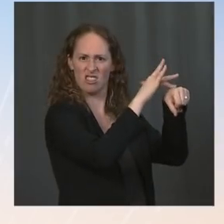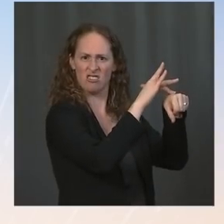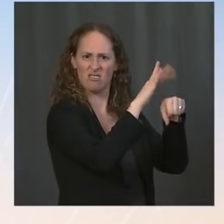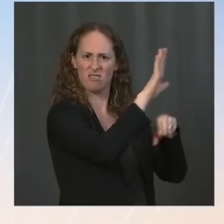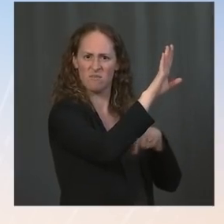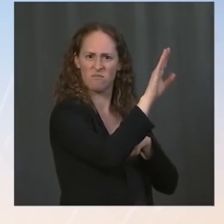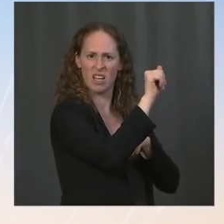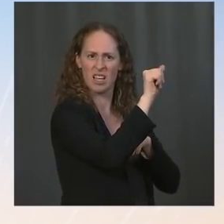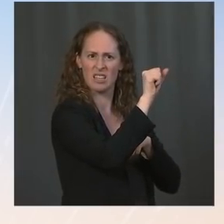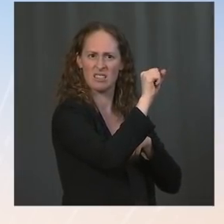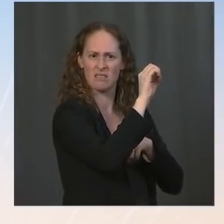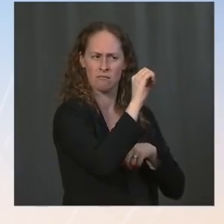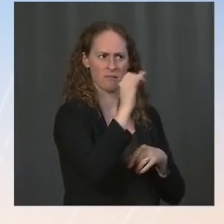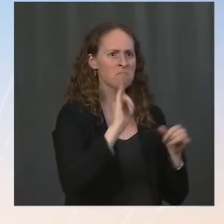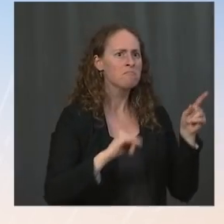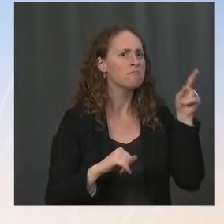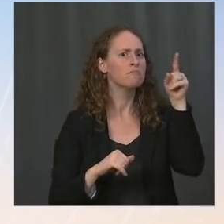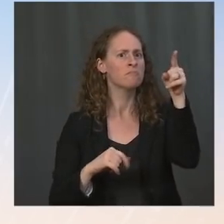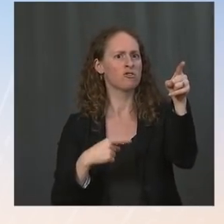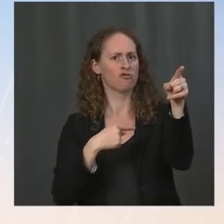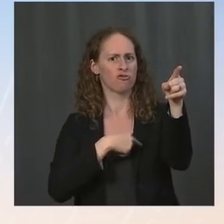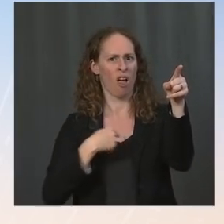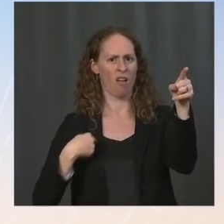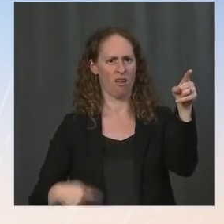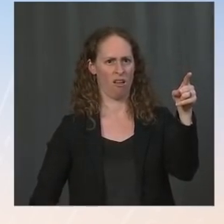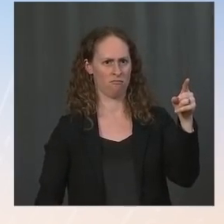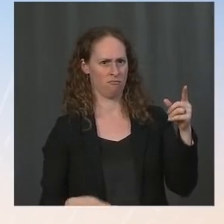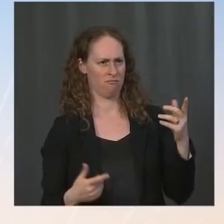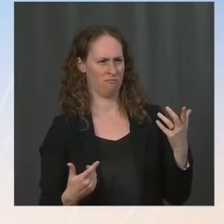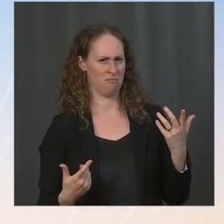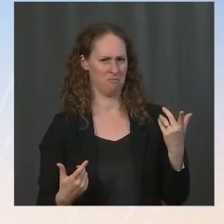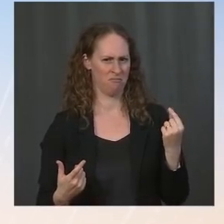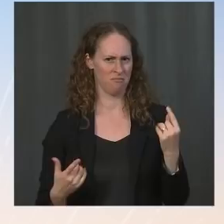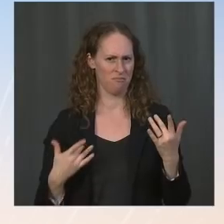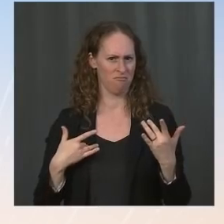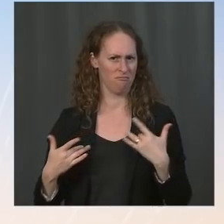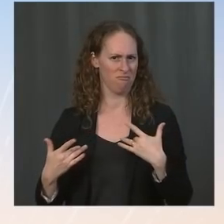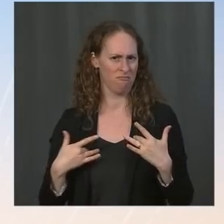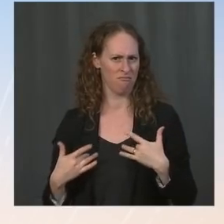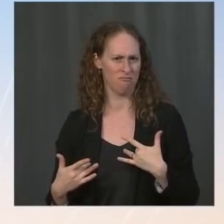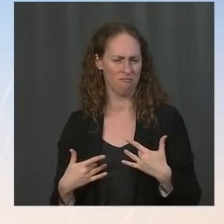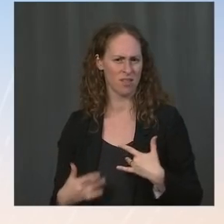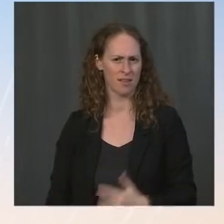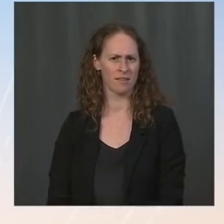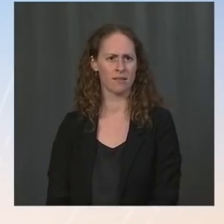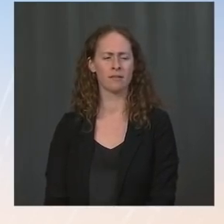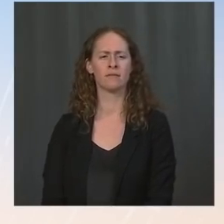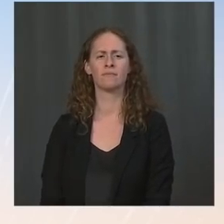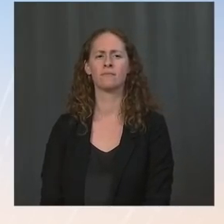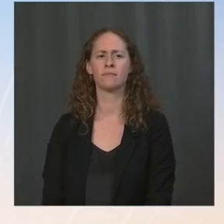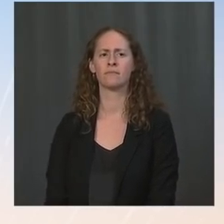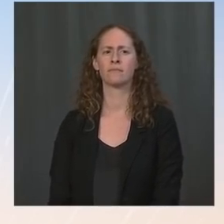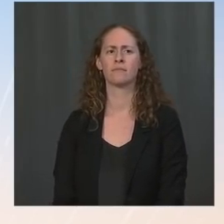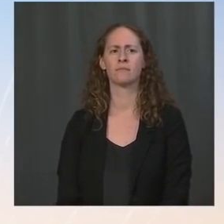on their position on this? Ms. Psaki: I can't speak to these private diplomatic conversations from here, but I can tell you we have a range of partners